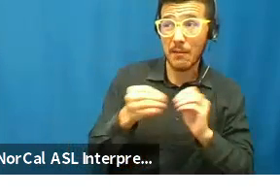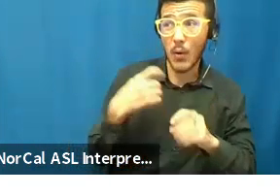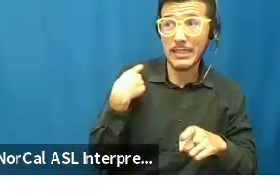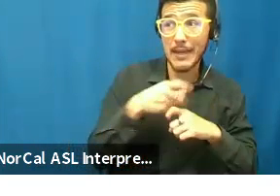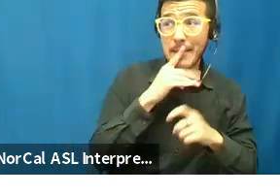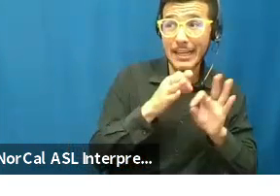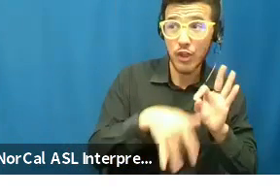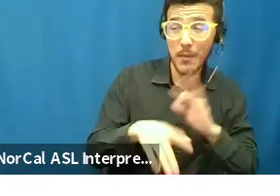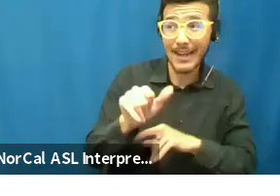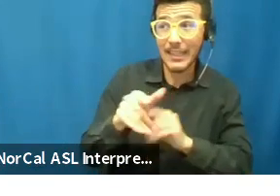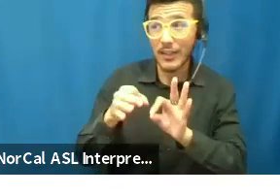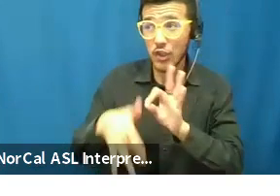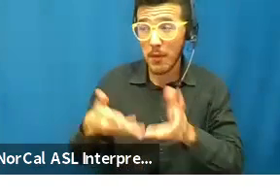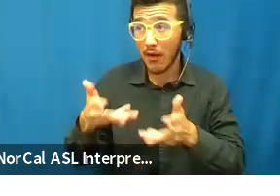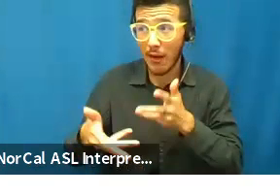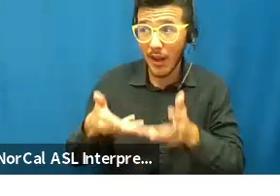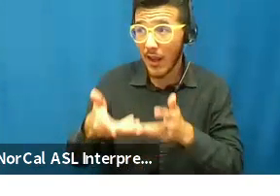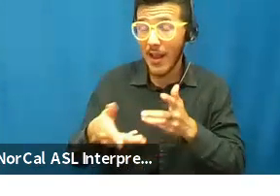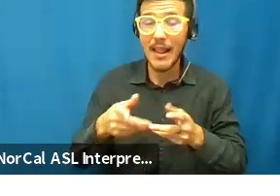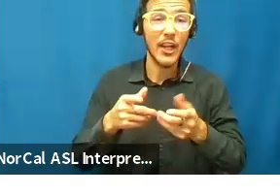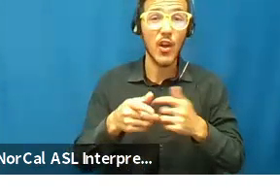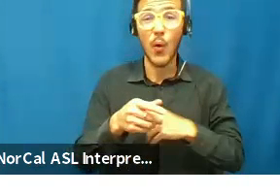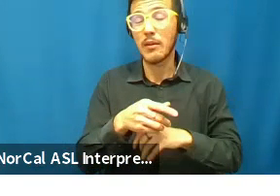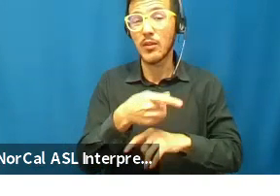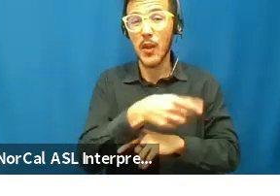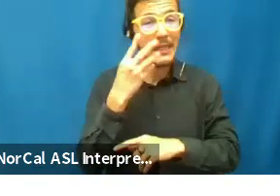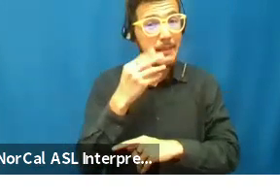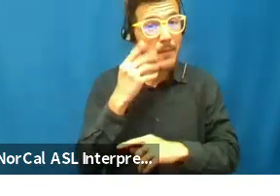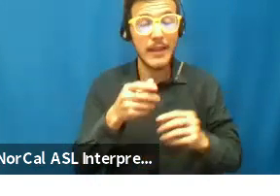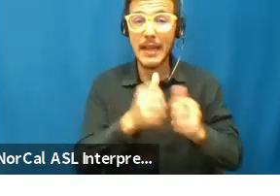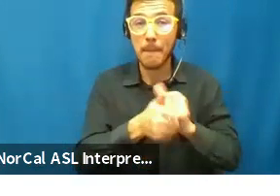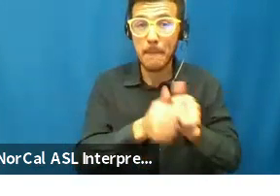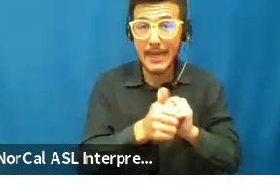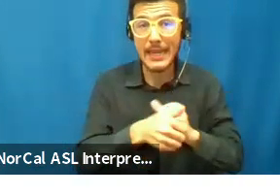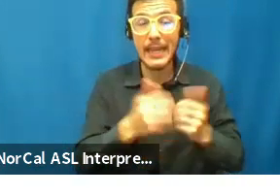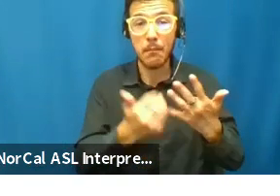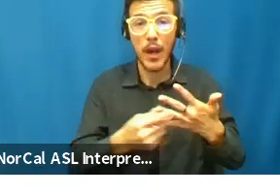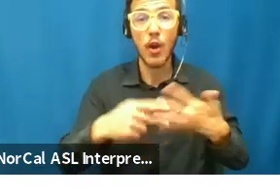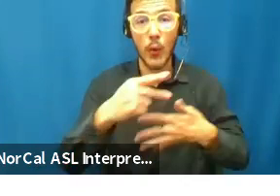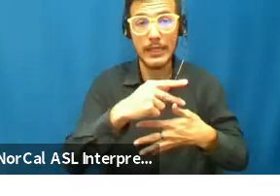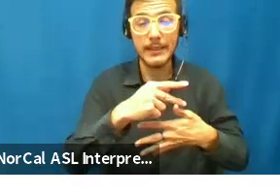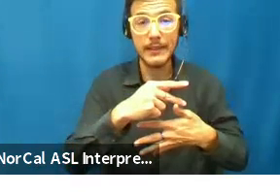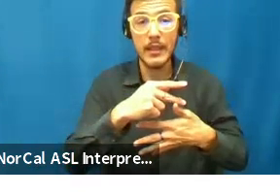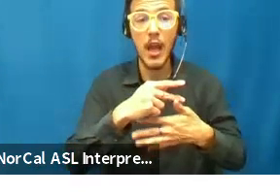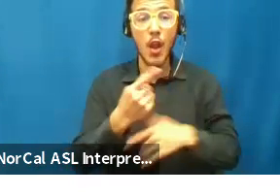and the competing priorities they experienced. As one participant said, with my previous VP